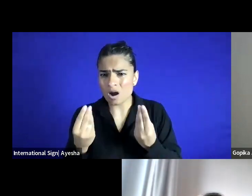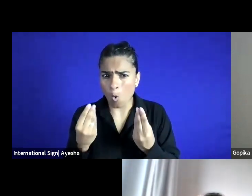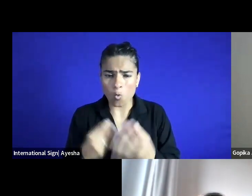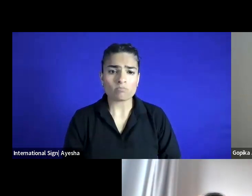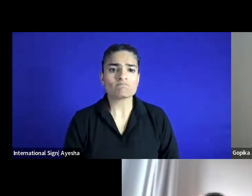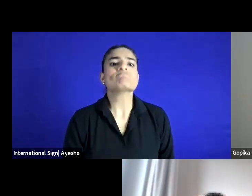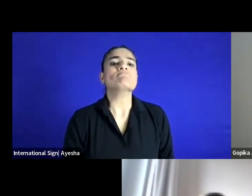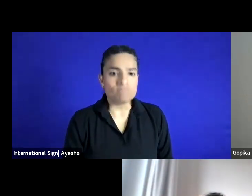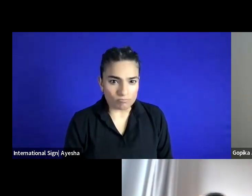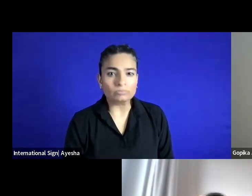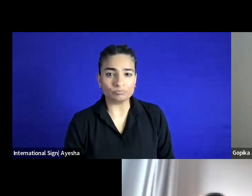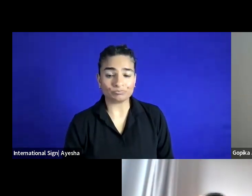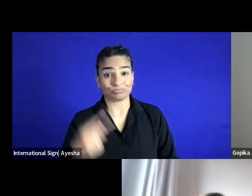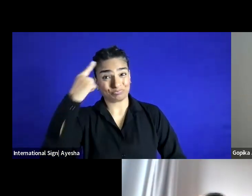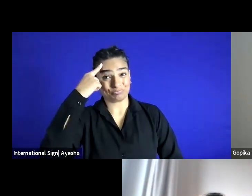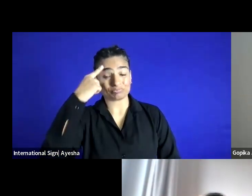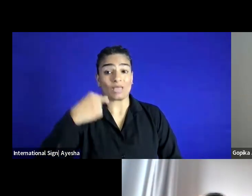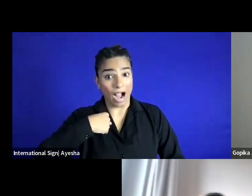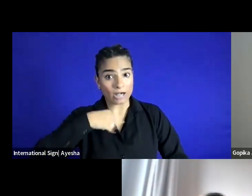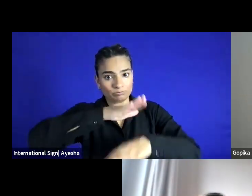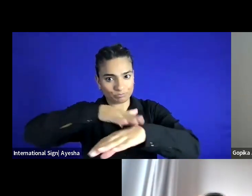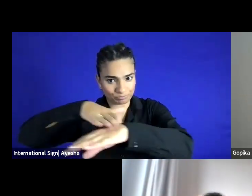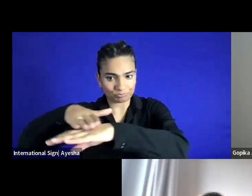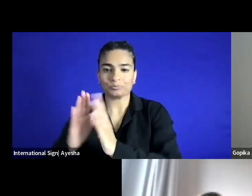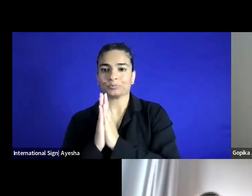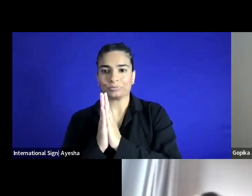to do is get in touch with our forum team.